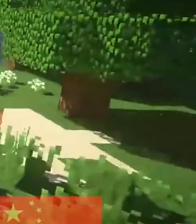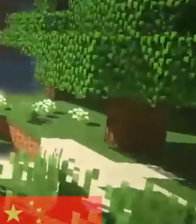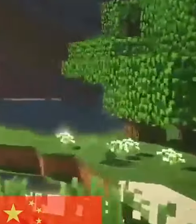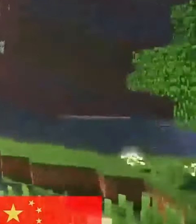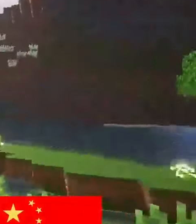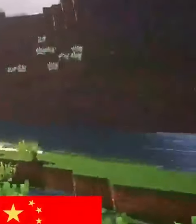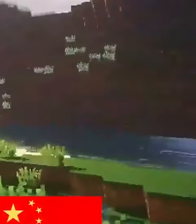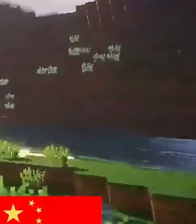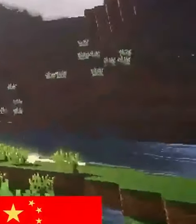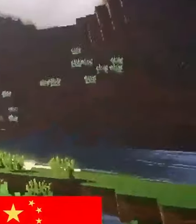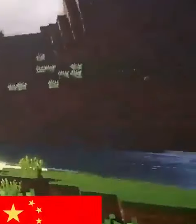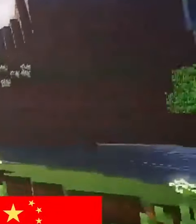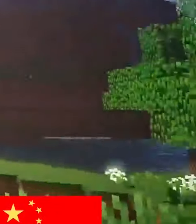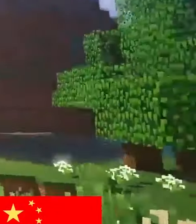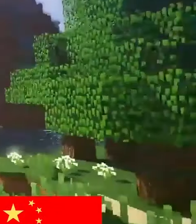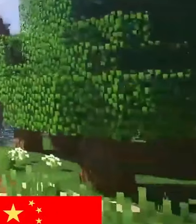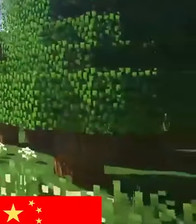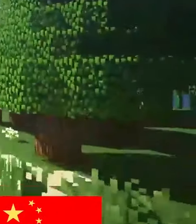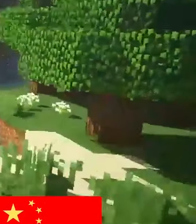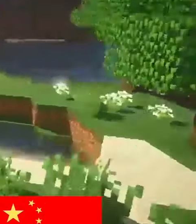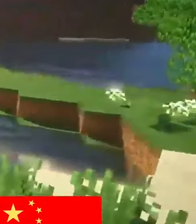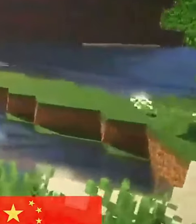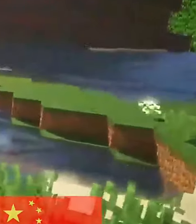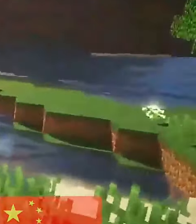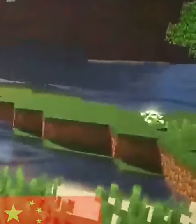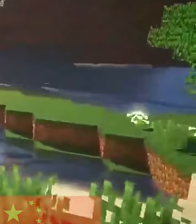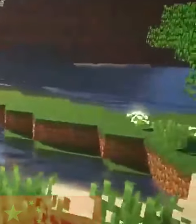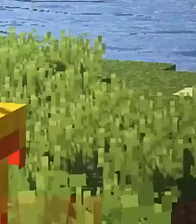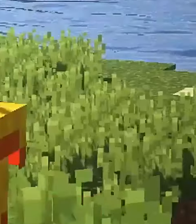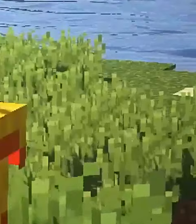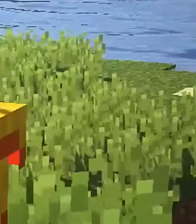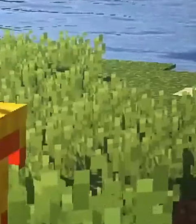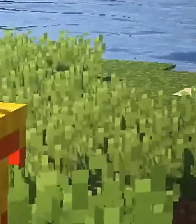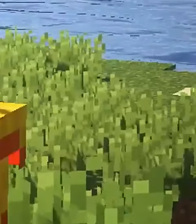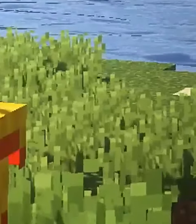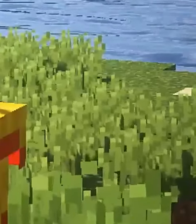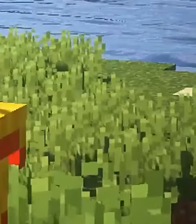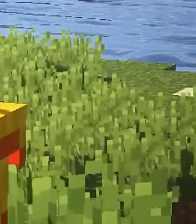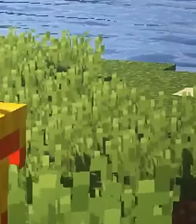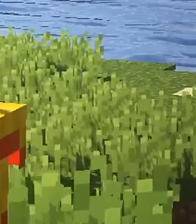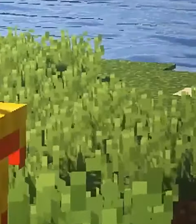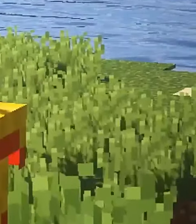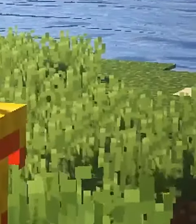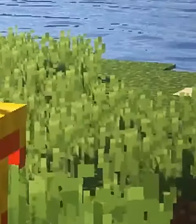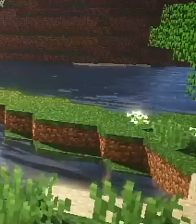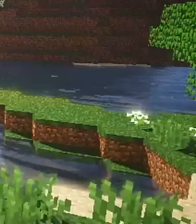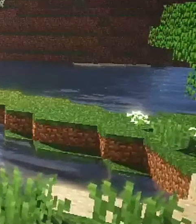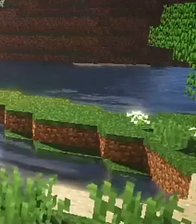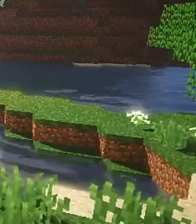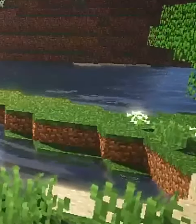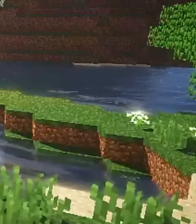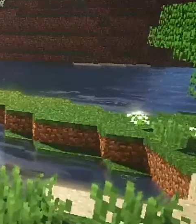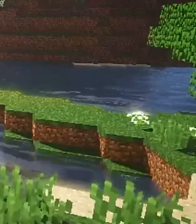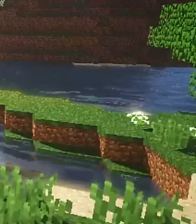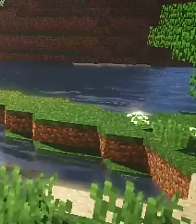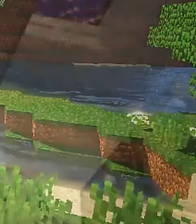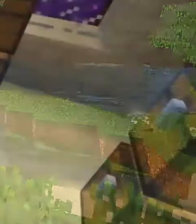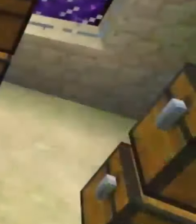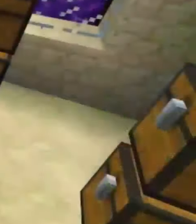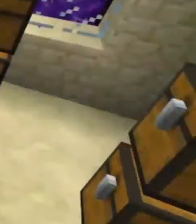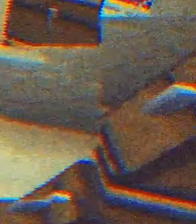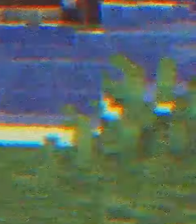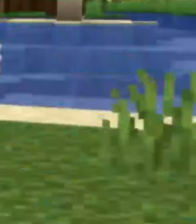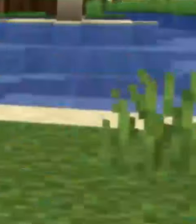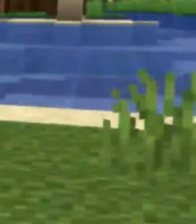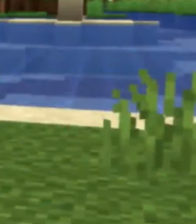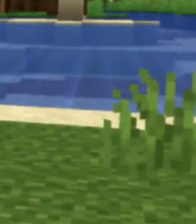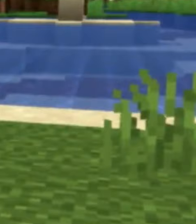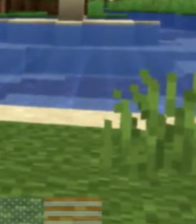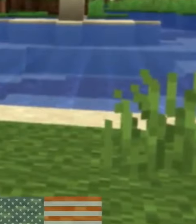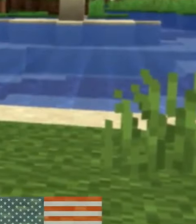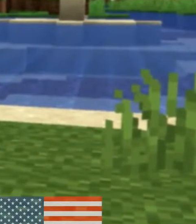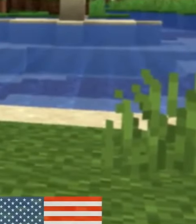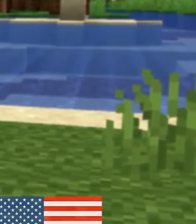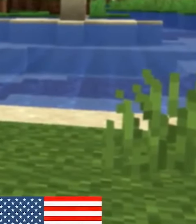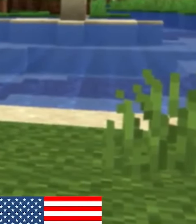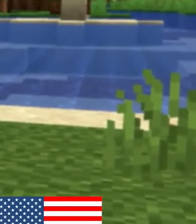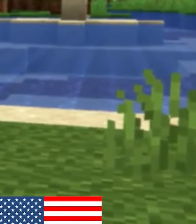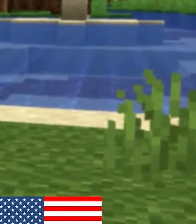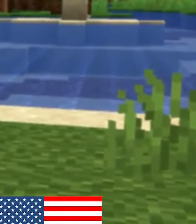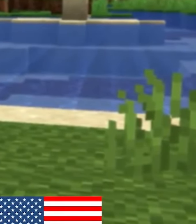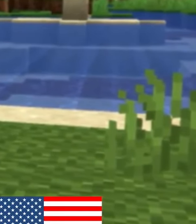WHAT A COOL UPDATE.